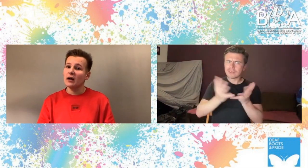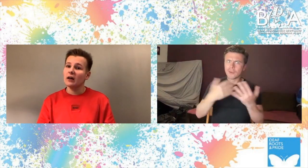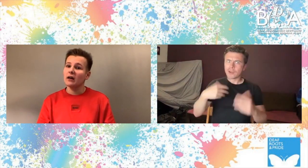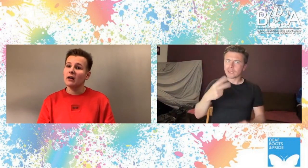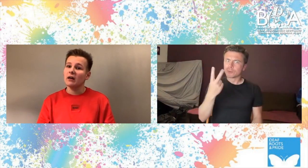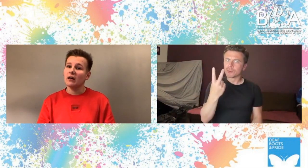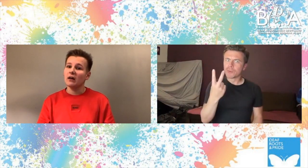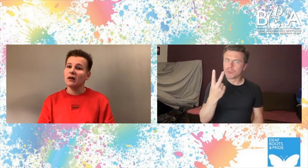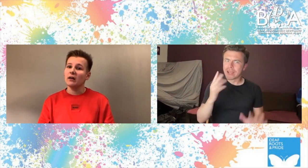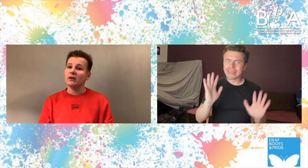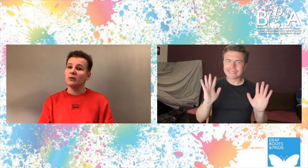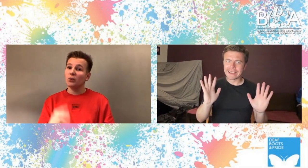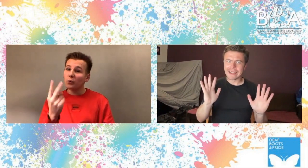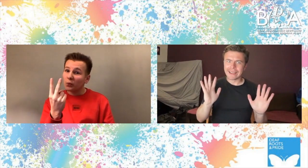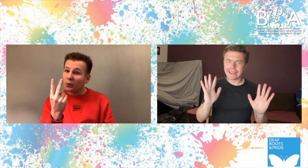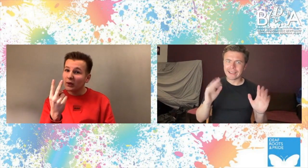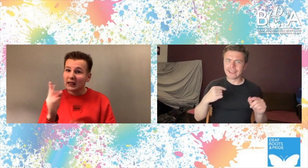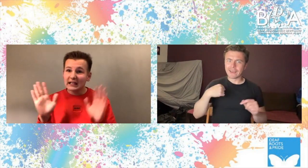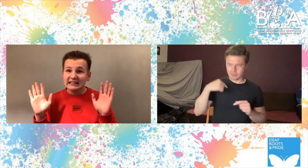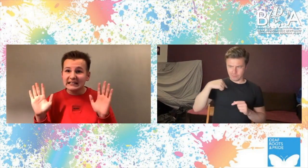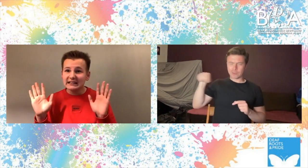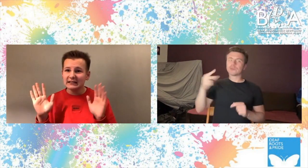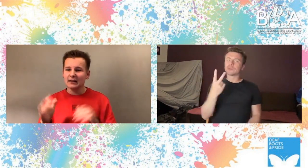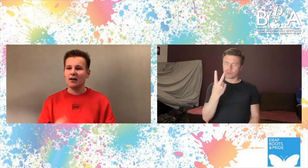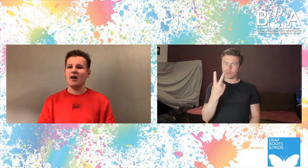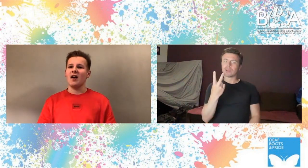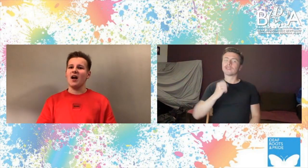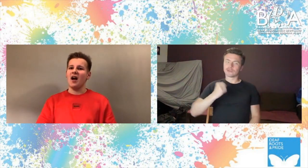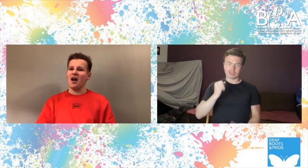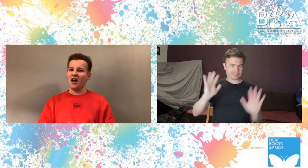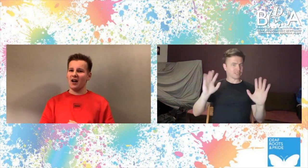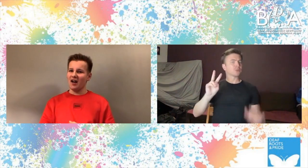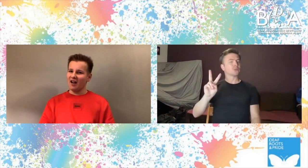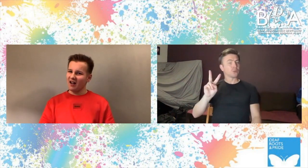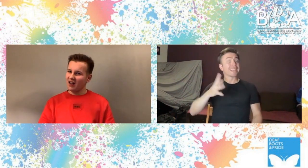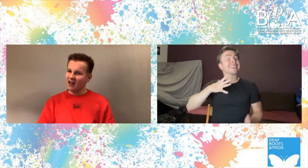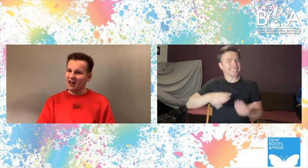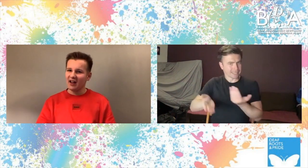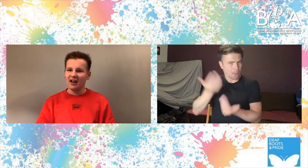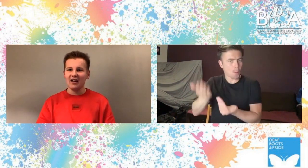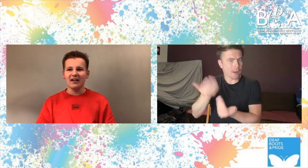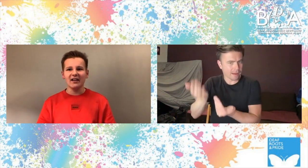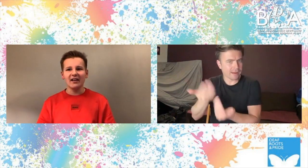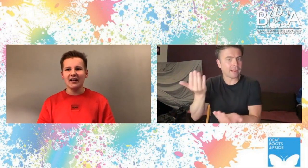of us in Scotland. We need more. Being Deaf means that you get a lot